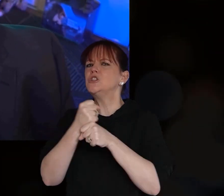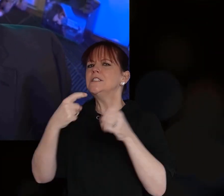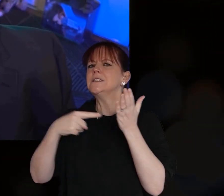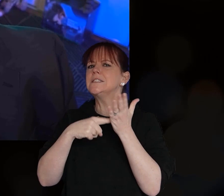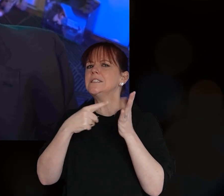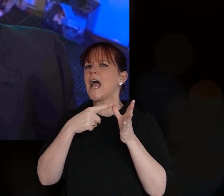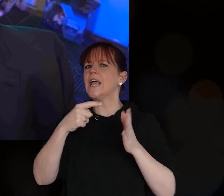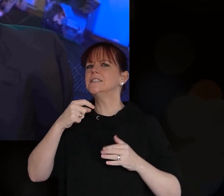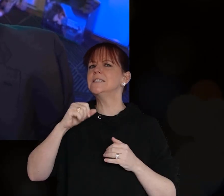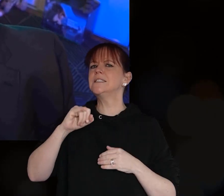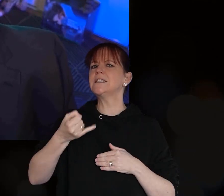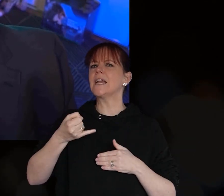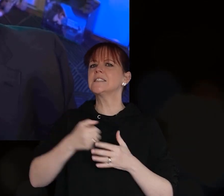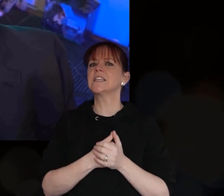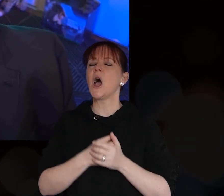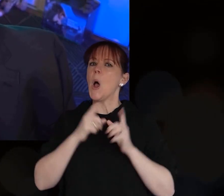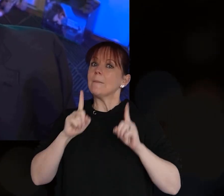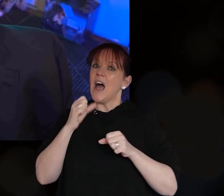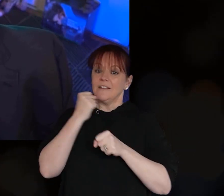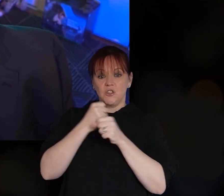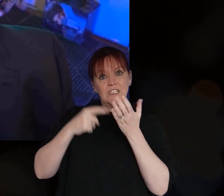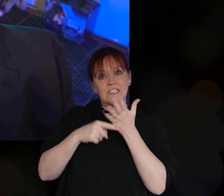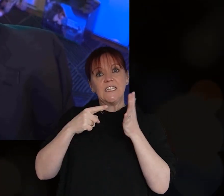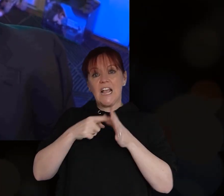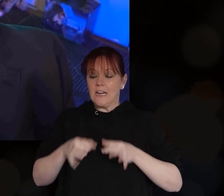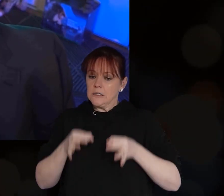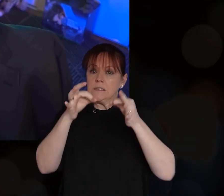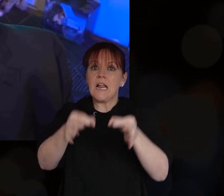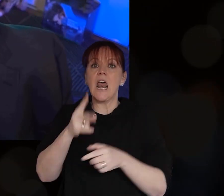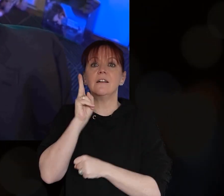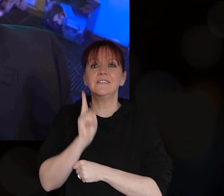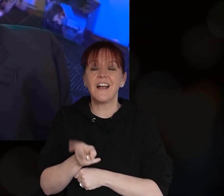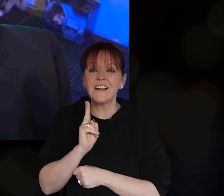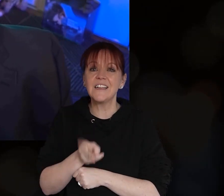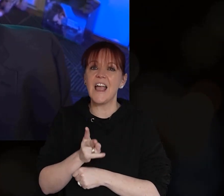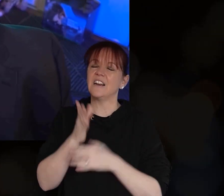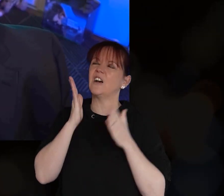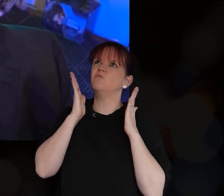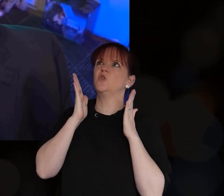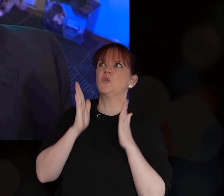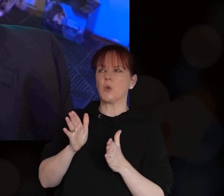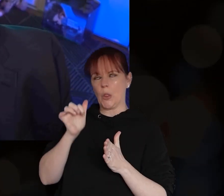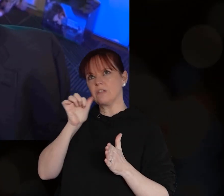But like if GTA gets delayed to next year, I'm sure the grifters will blame accessibility consultants